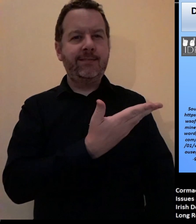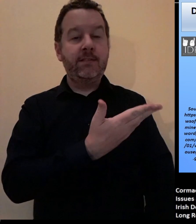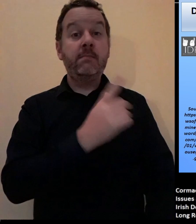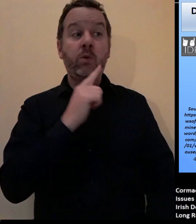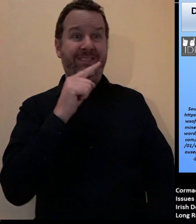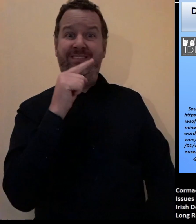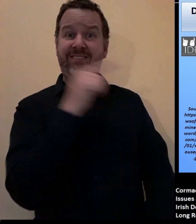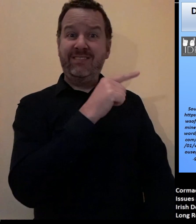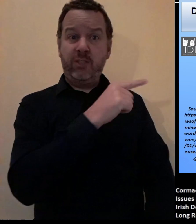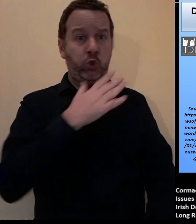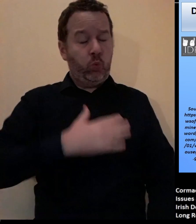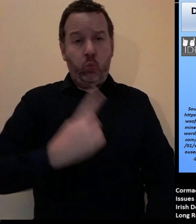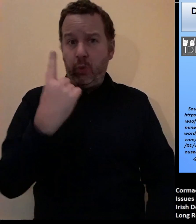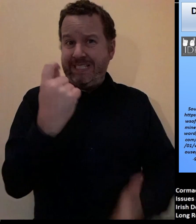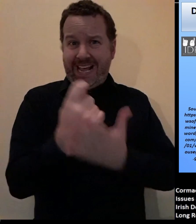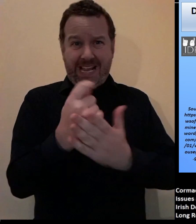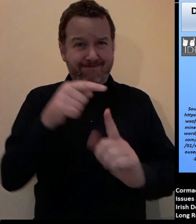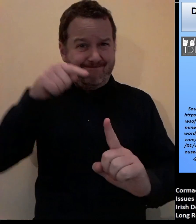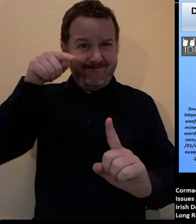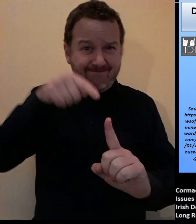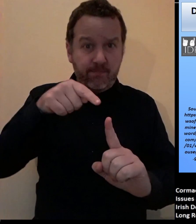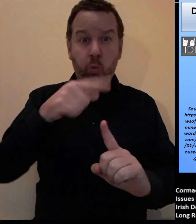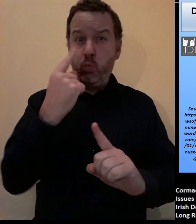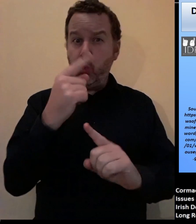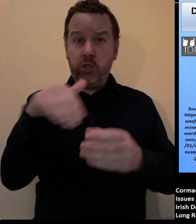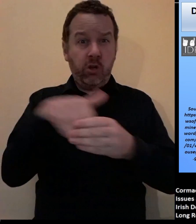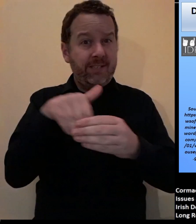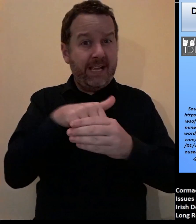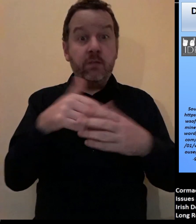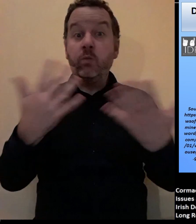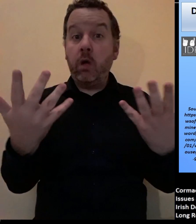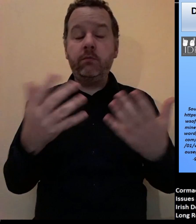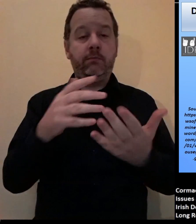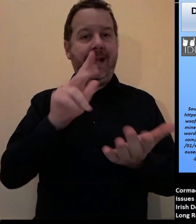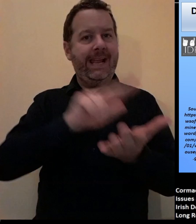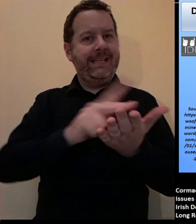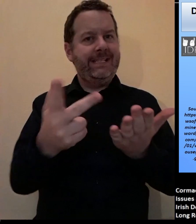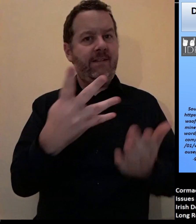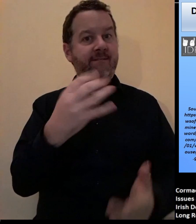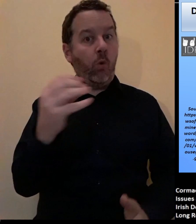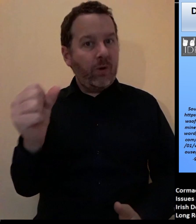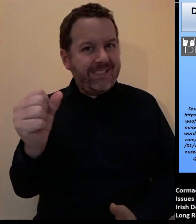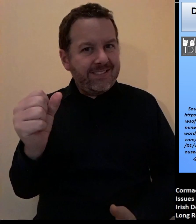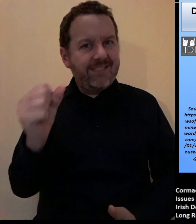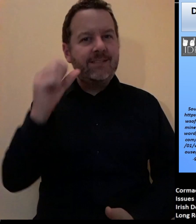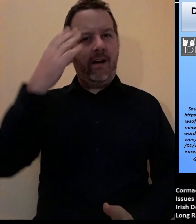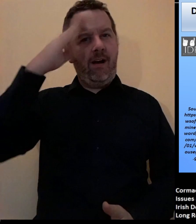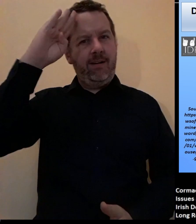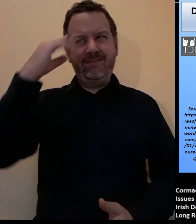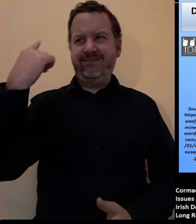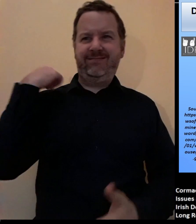in this case 1840s Ireland at a time of hunger, death, and despair.